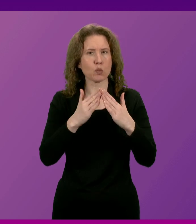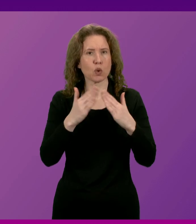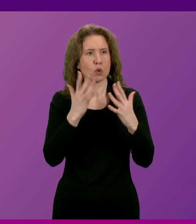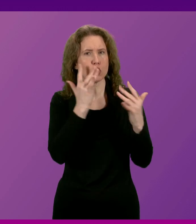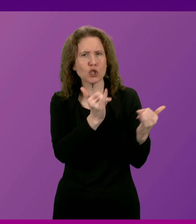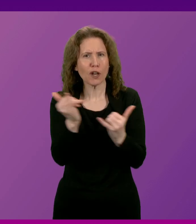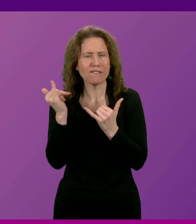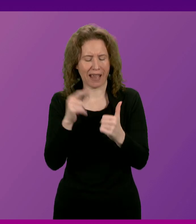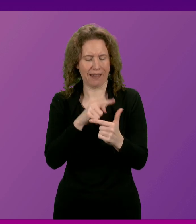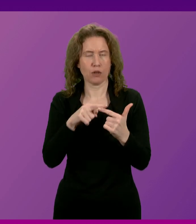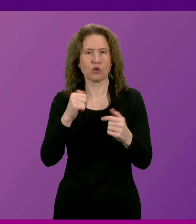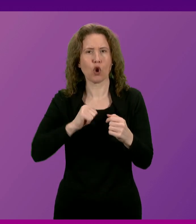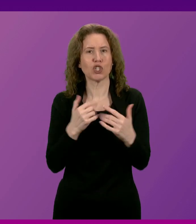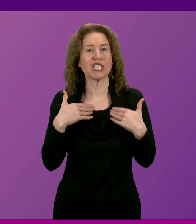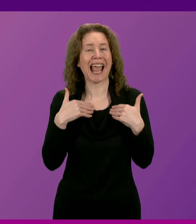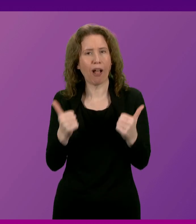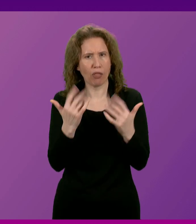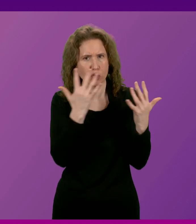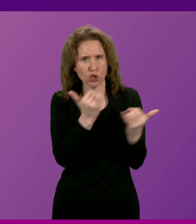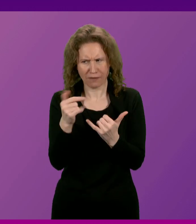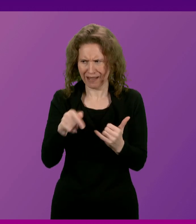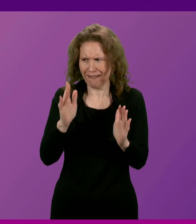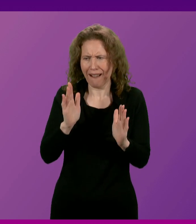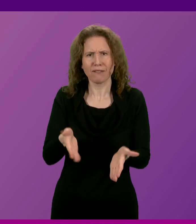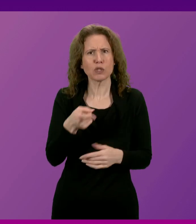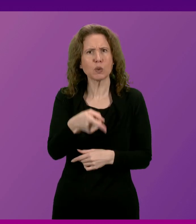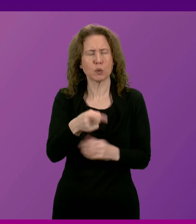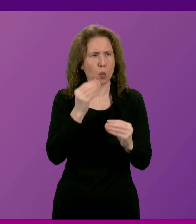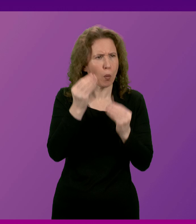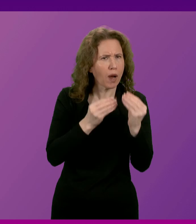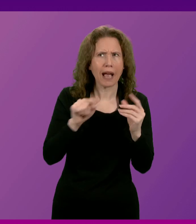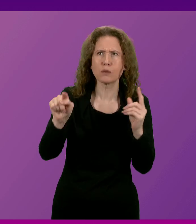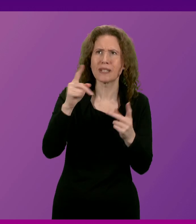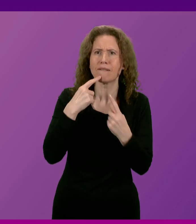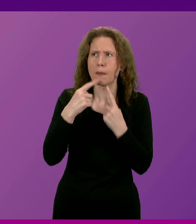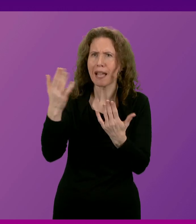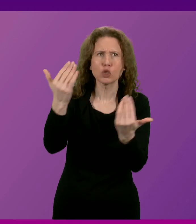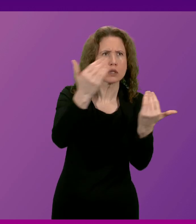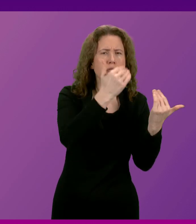Scottish health survey, both of which are crucial in determining information that informs Government